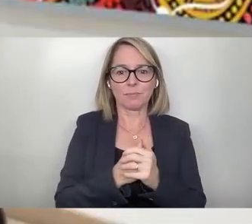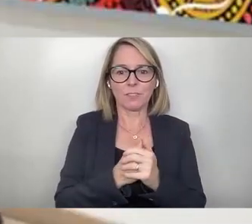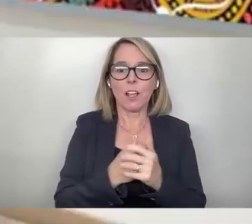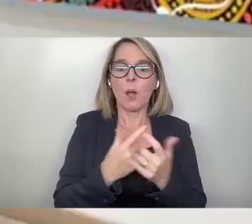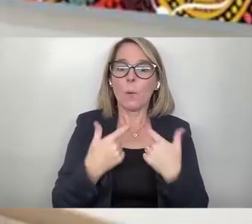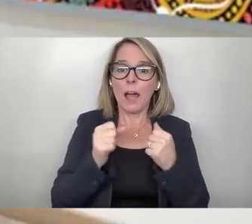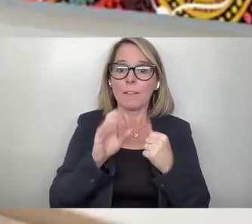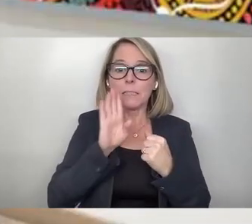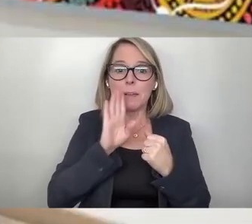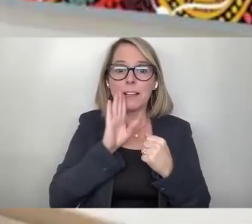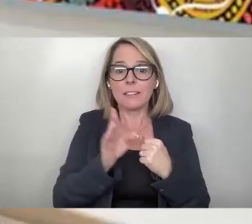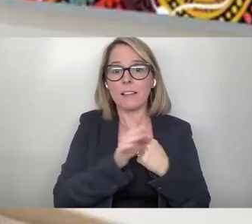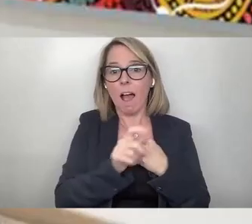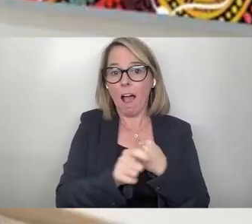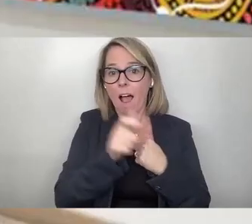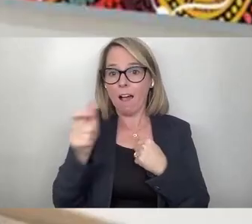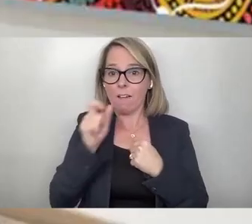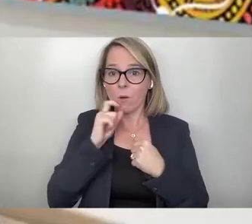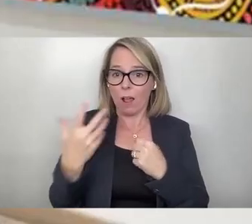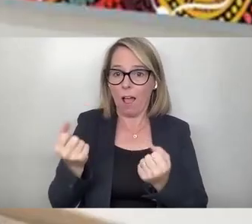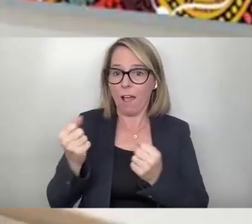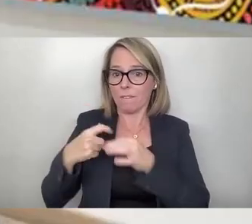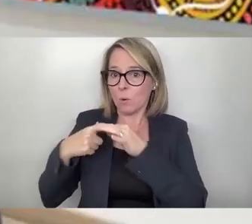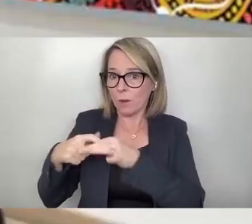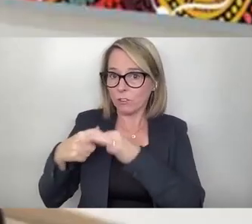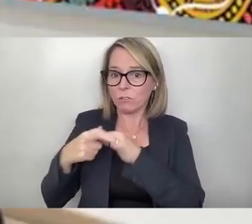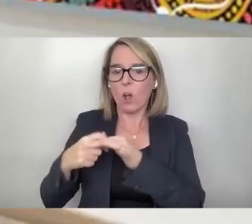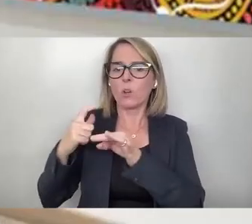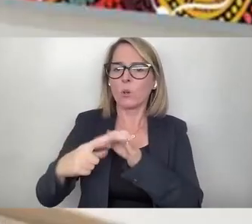live after this next presentation. Just pop your questions in the Q&A function.